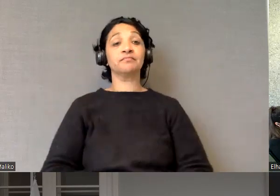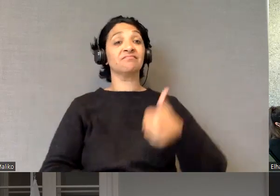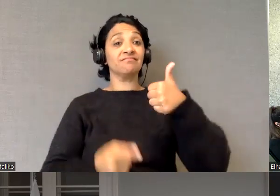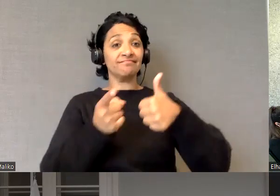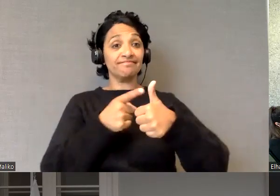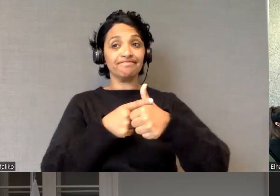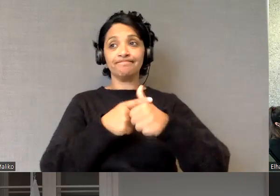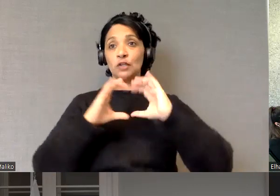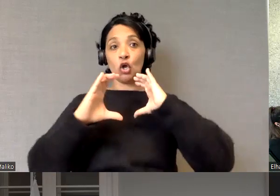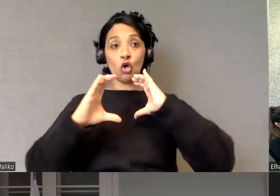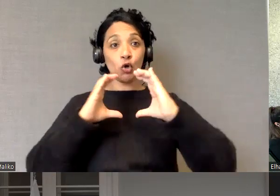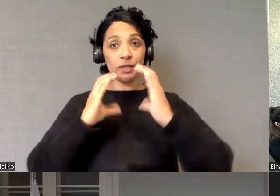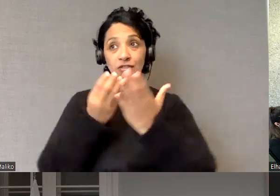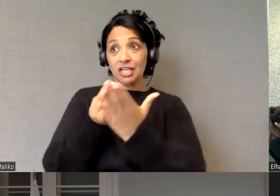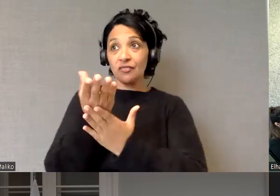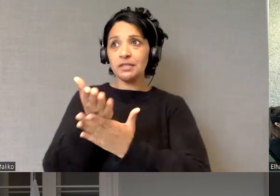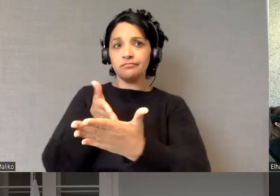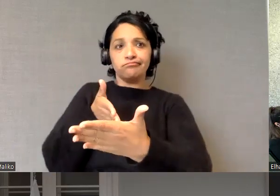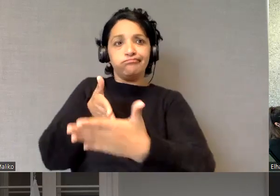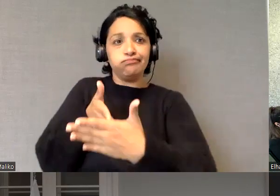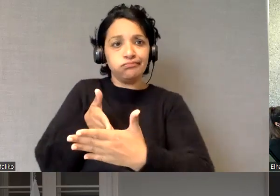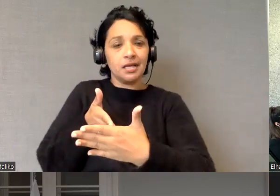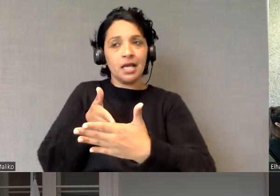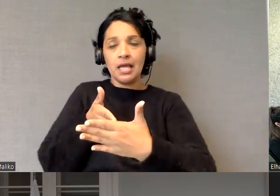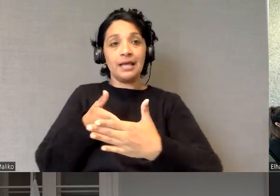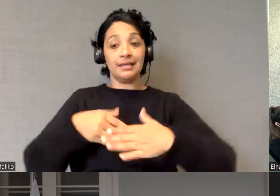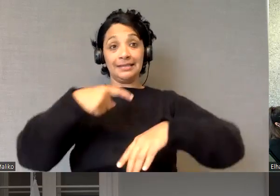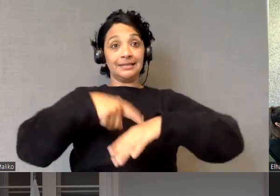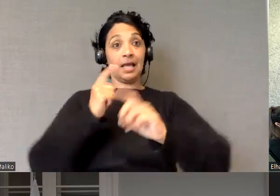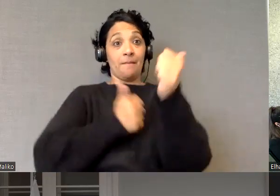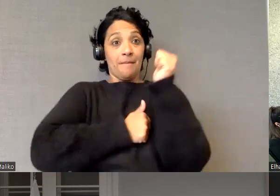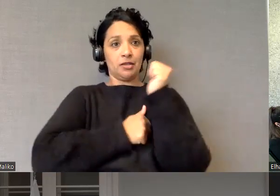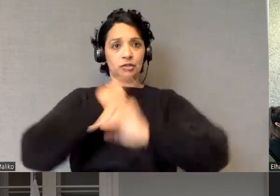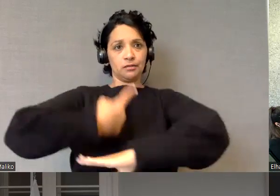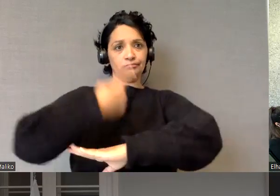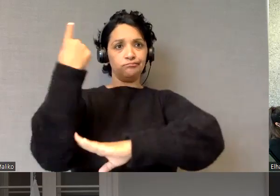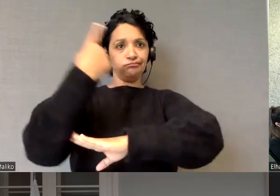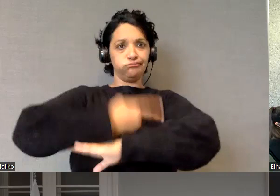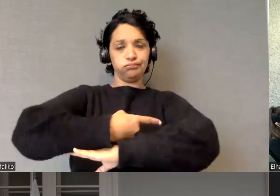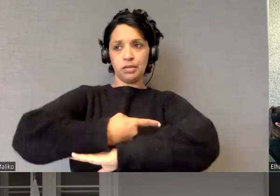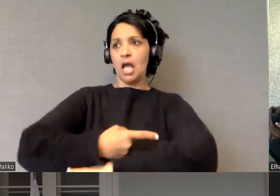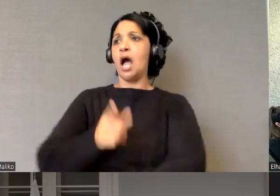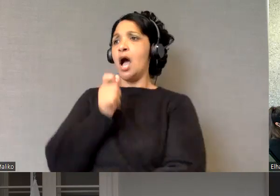We heard about that already today at checkpoints, the inability to understand verbal commands,